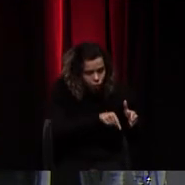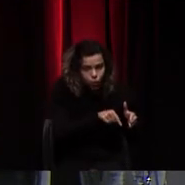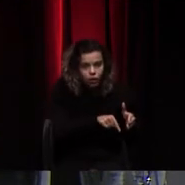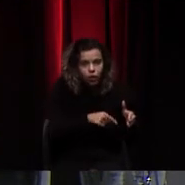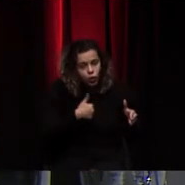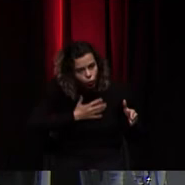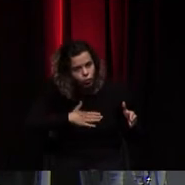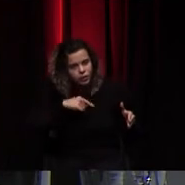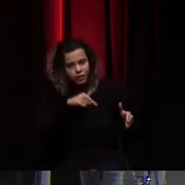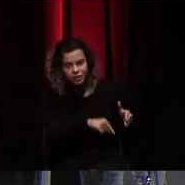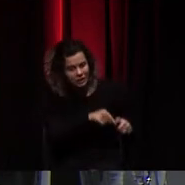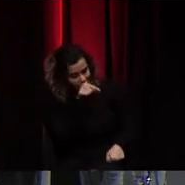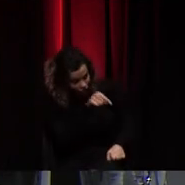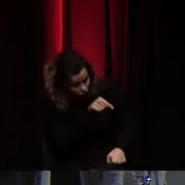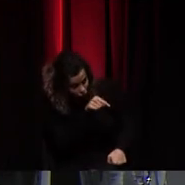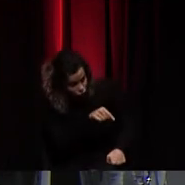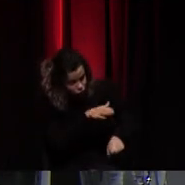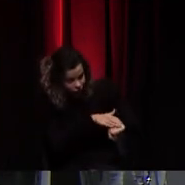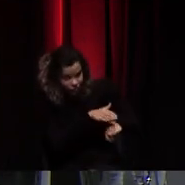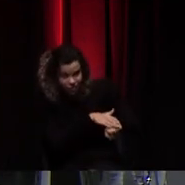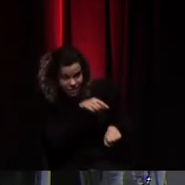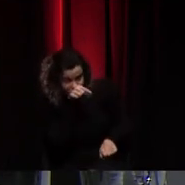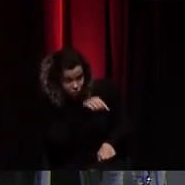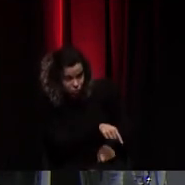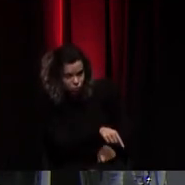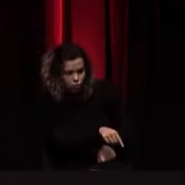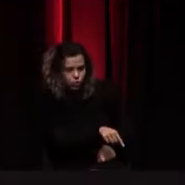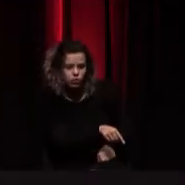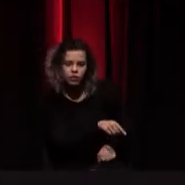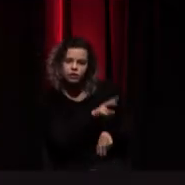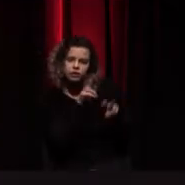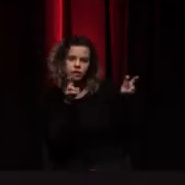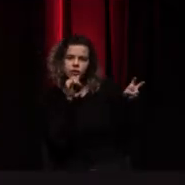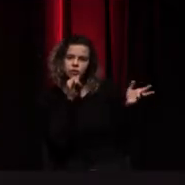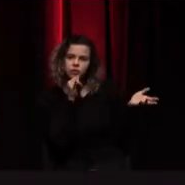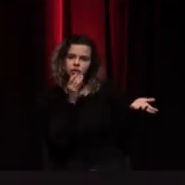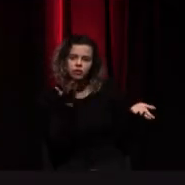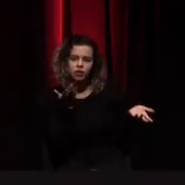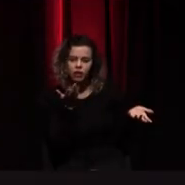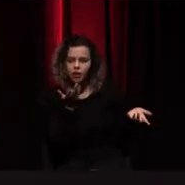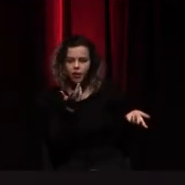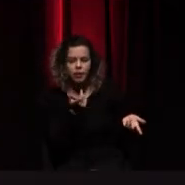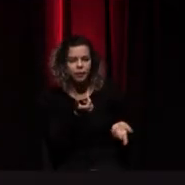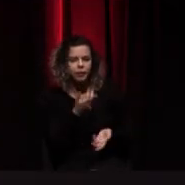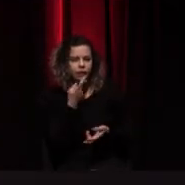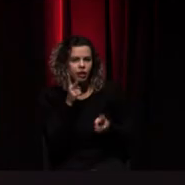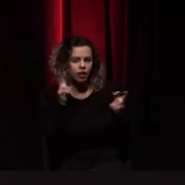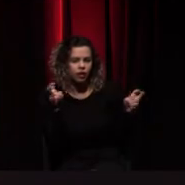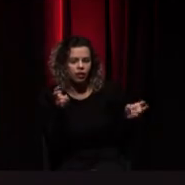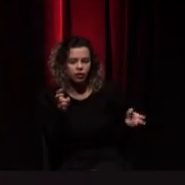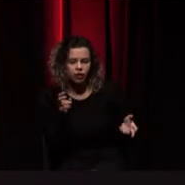“What you did regarding – I mentioned it here – the legalization of marihuana in Brazil.”